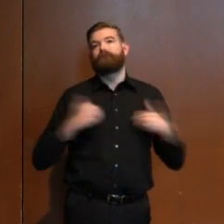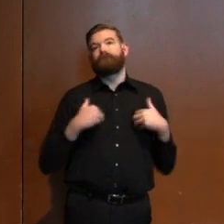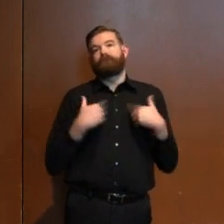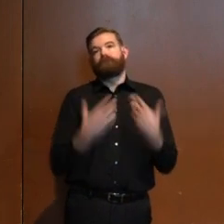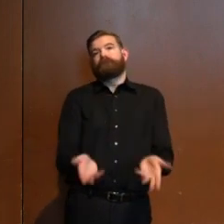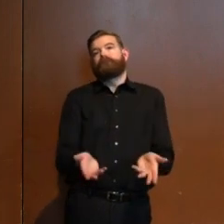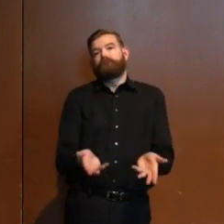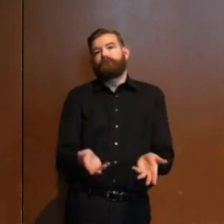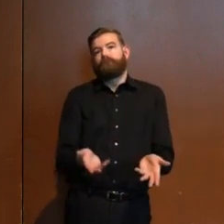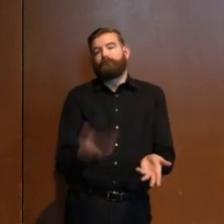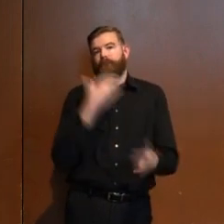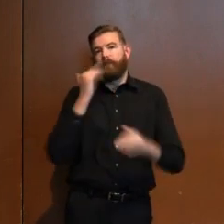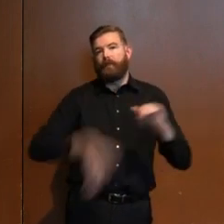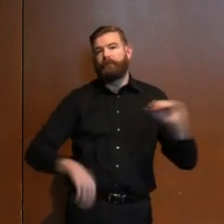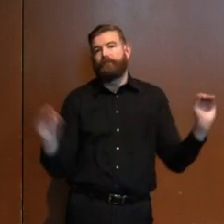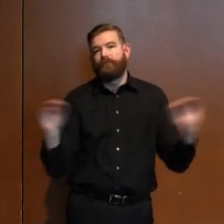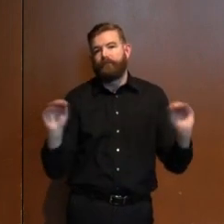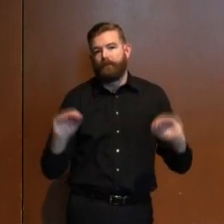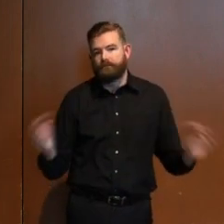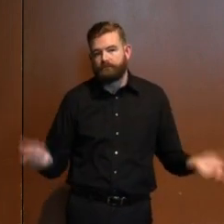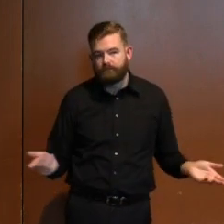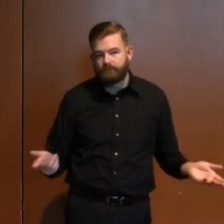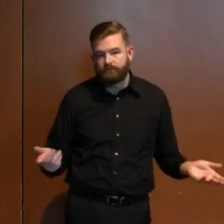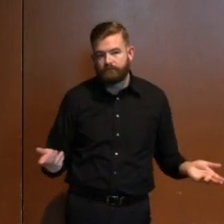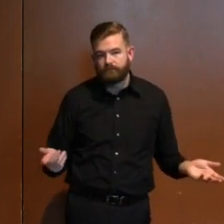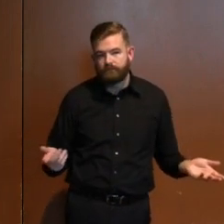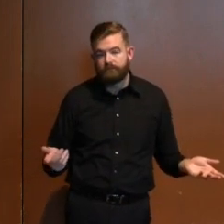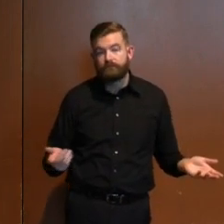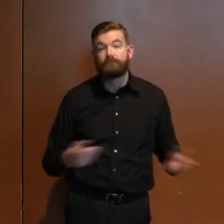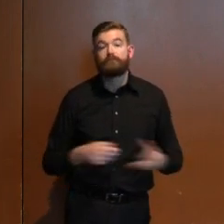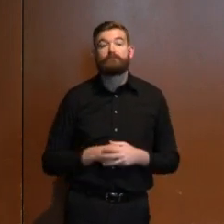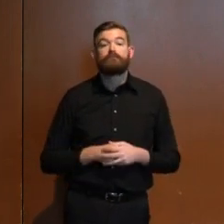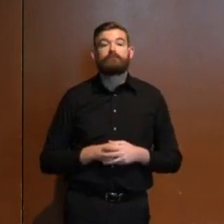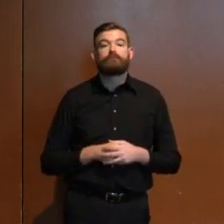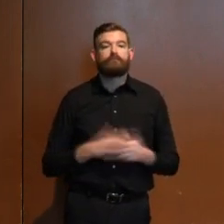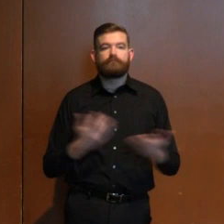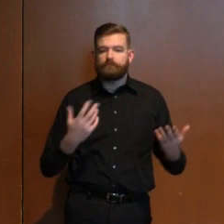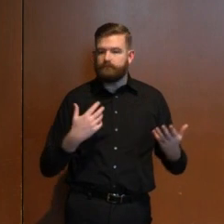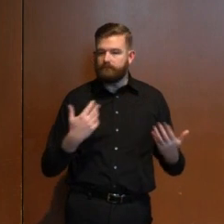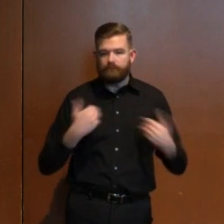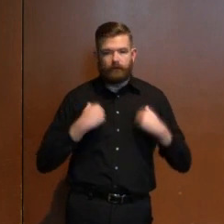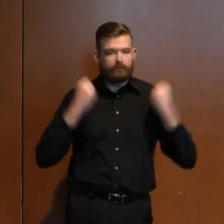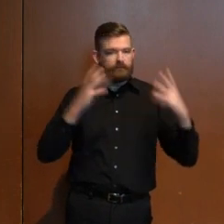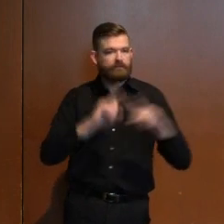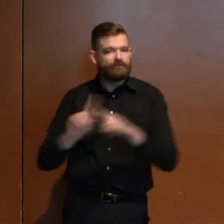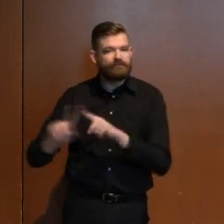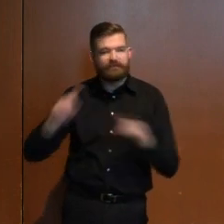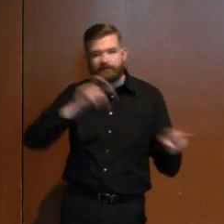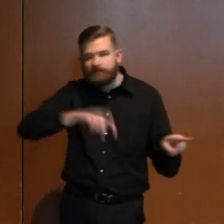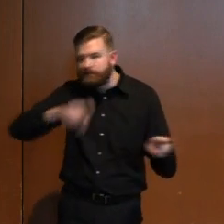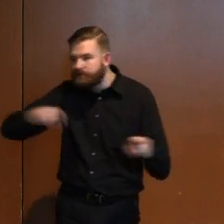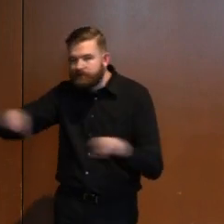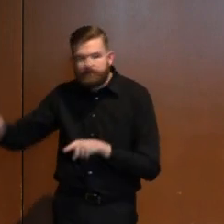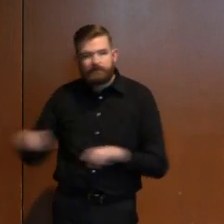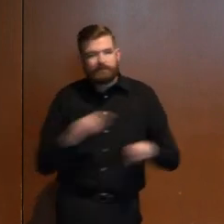CATEGORY OF LET'S NOT LET THE PERFECT BE THE ENEMY OF THE GOOD.